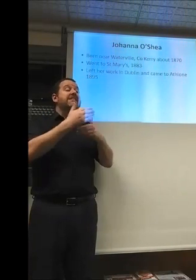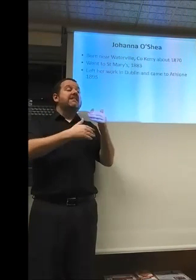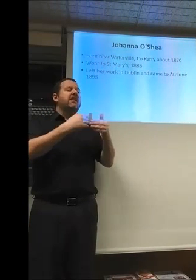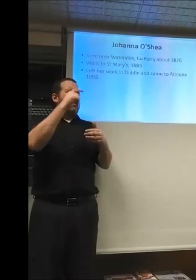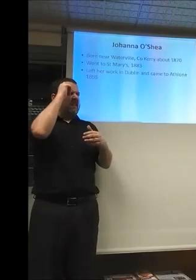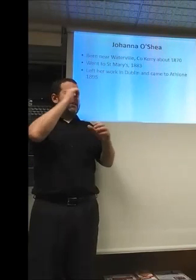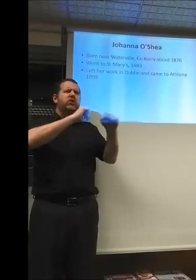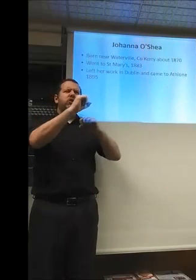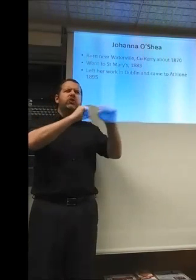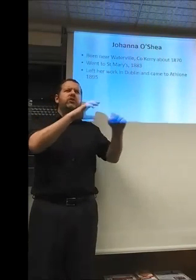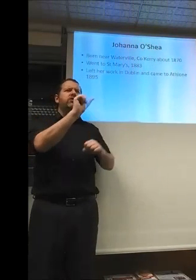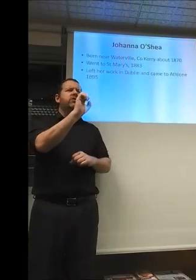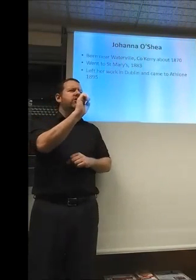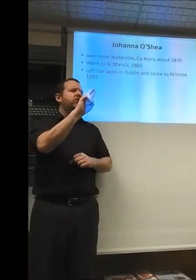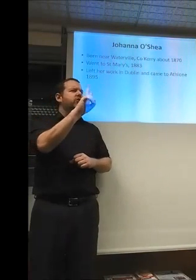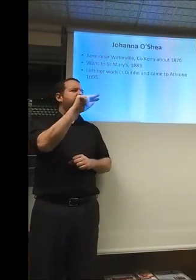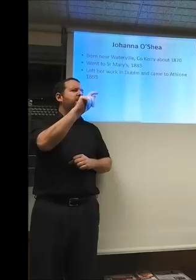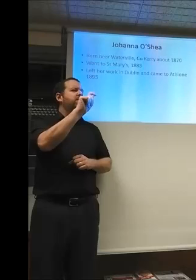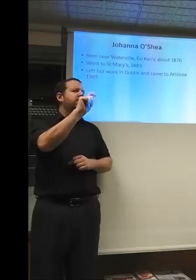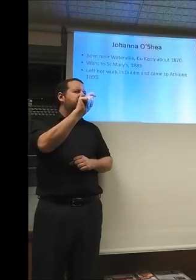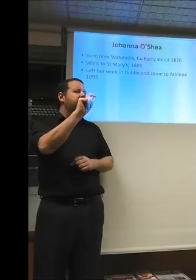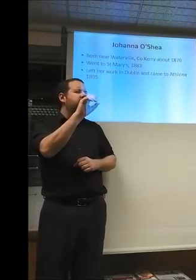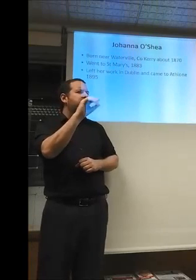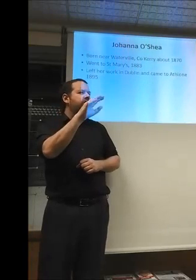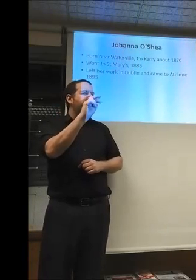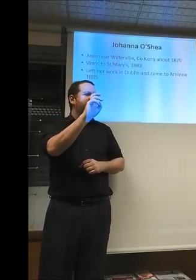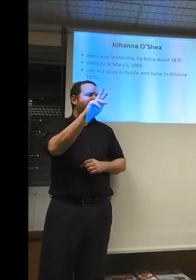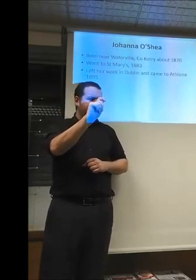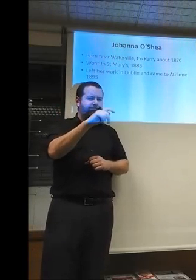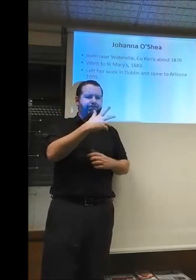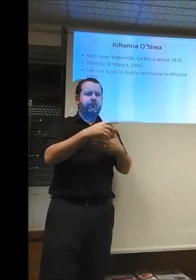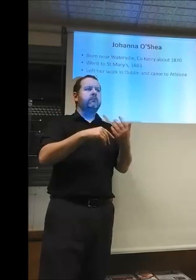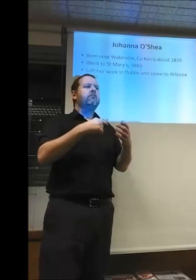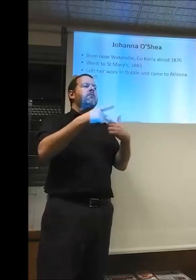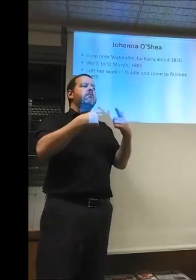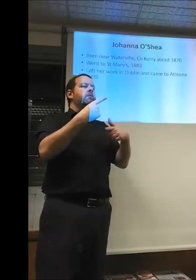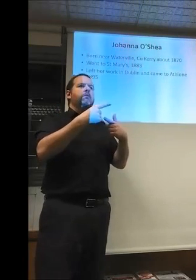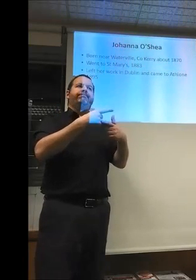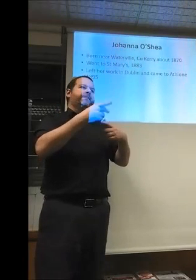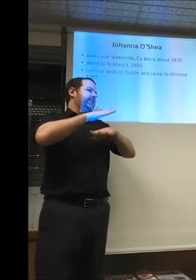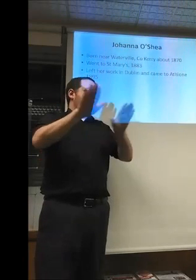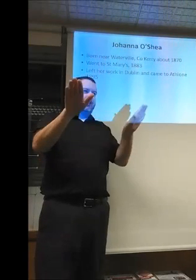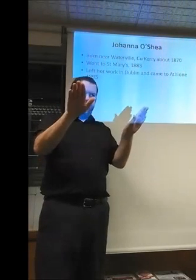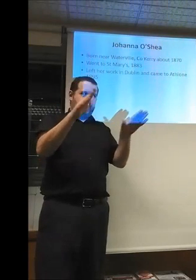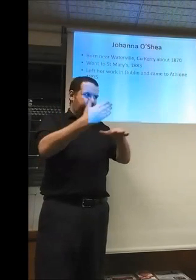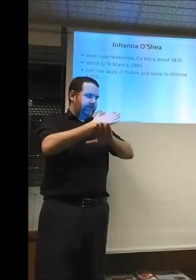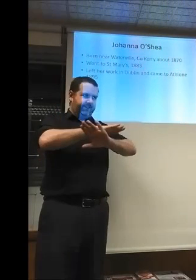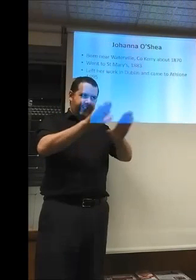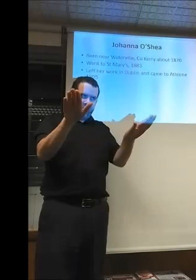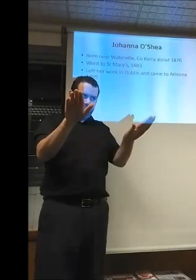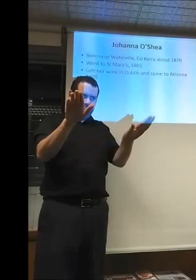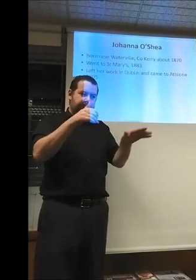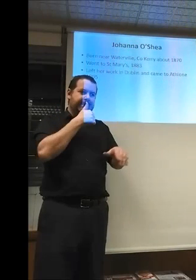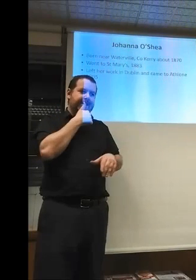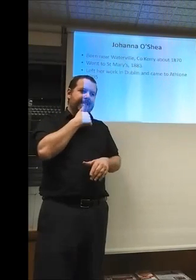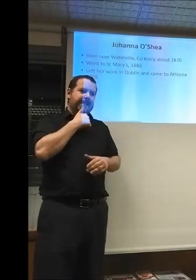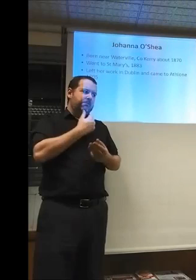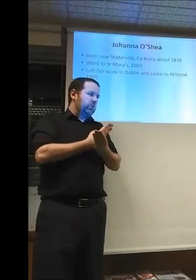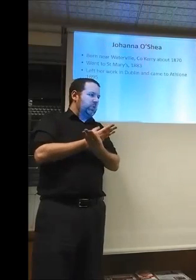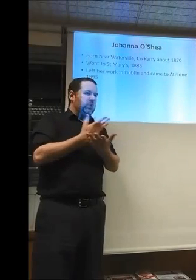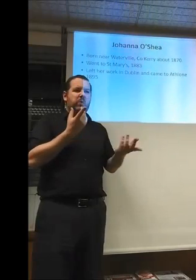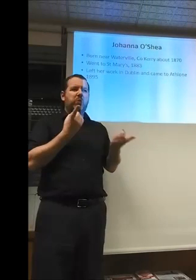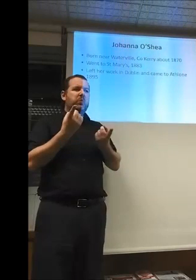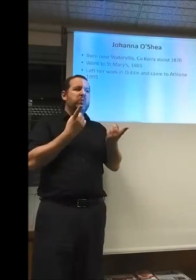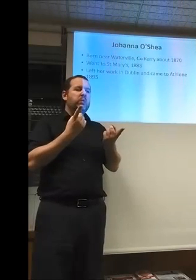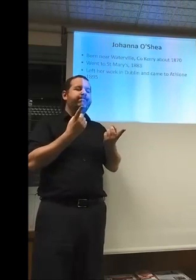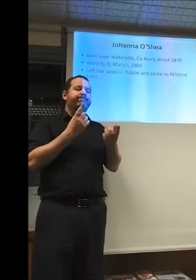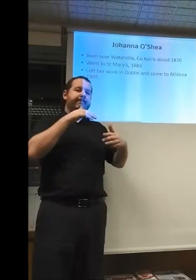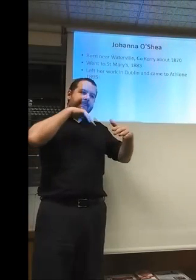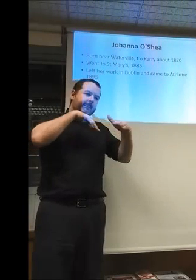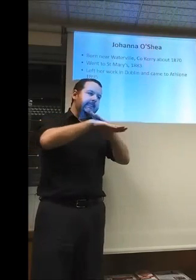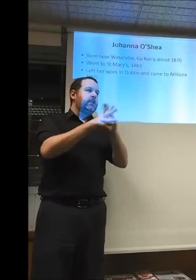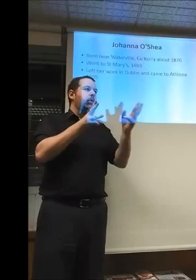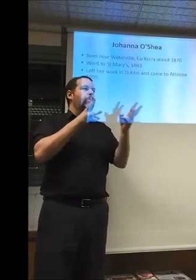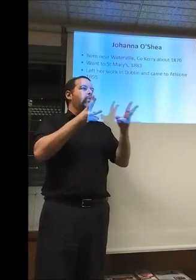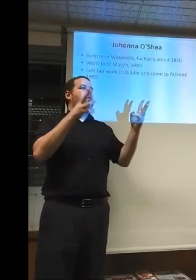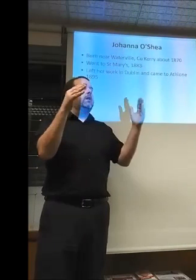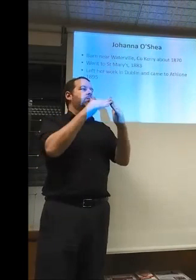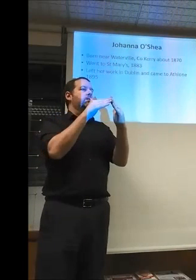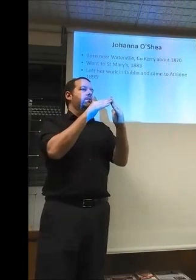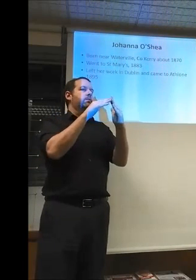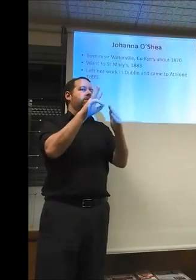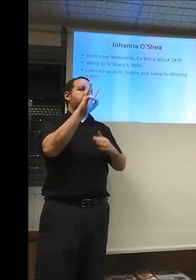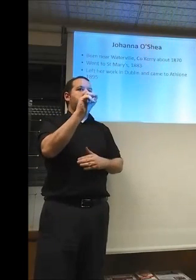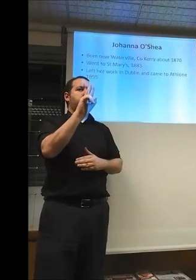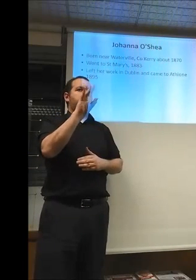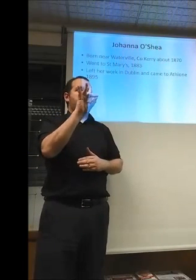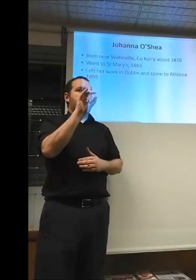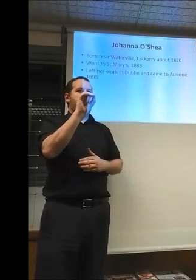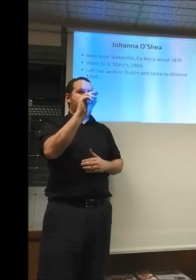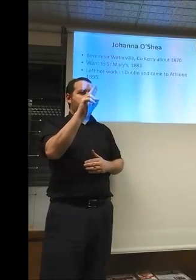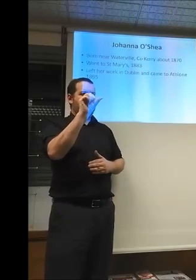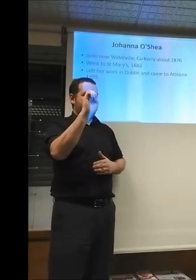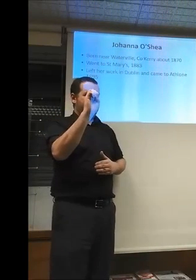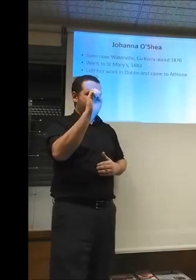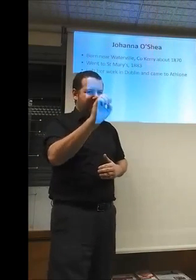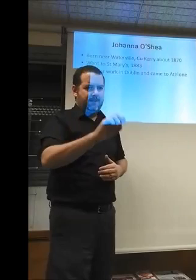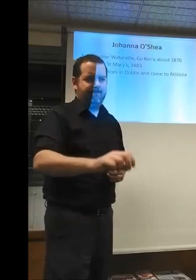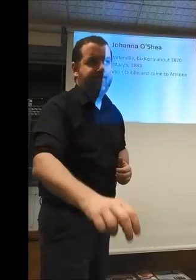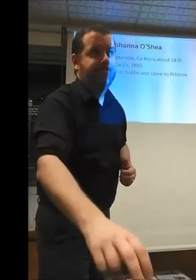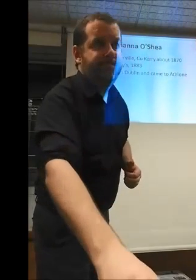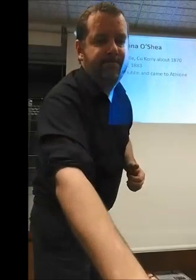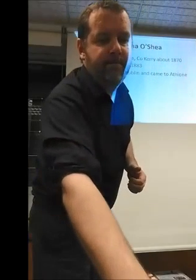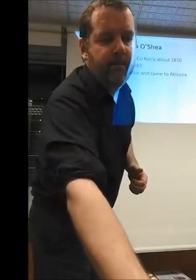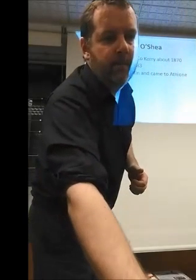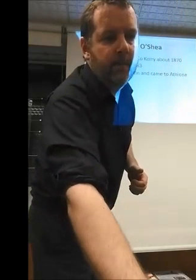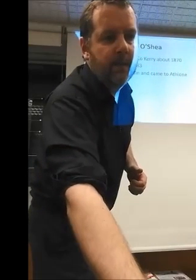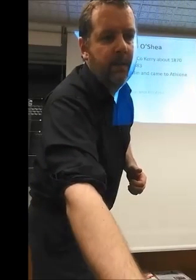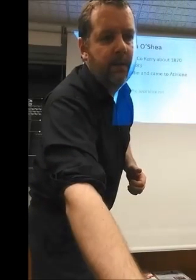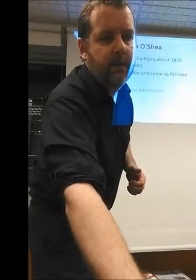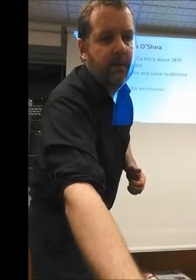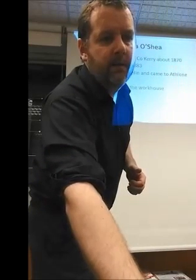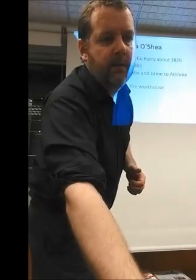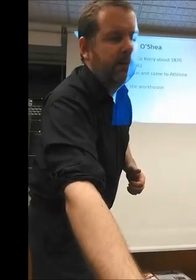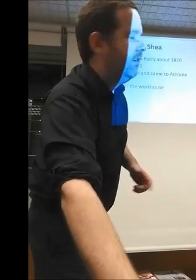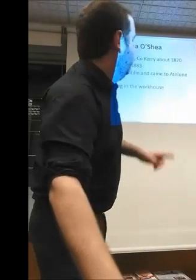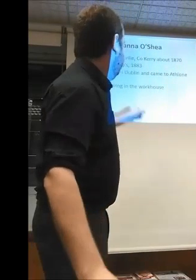able to say if he himself was guilty or not guilty and he was sent to a lunatic asylum